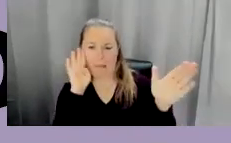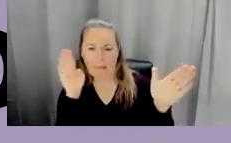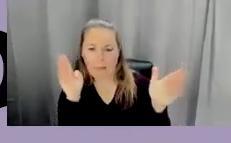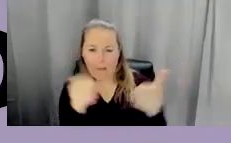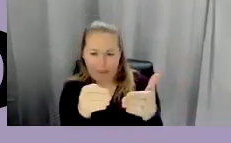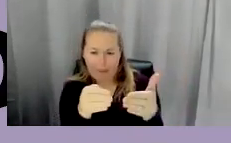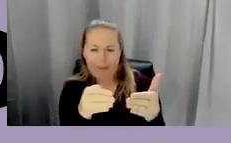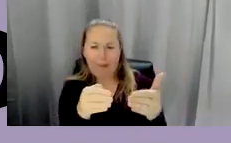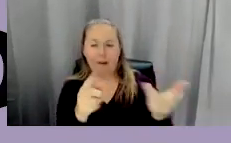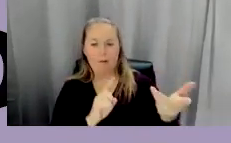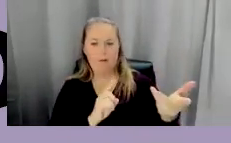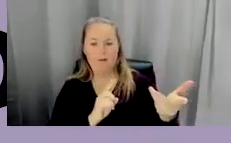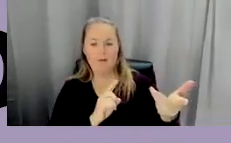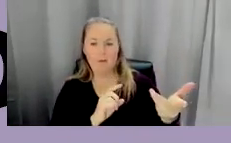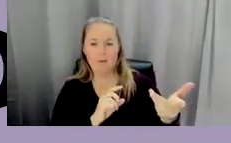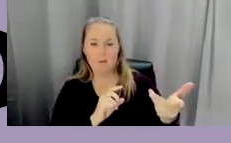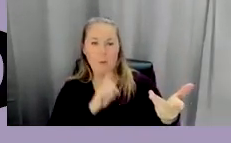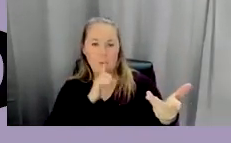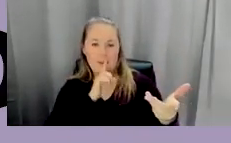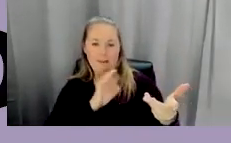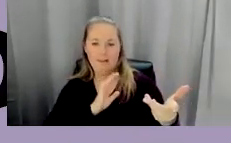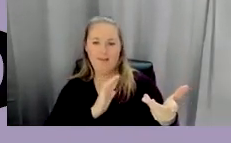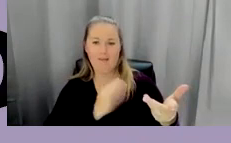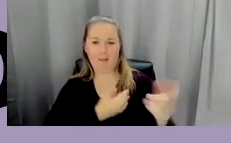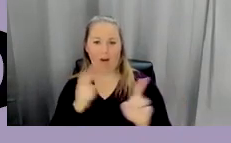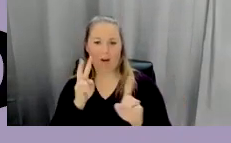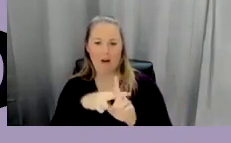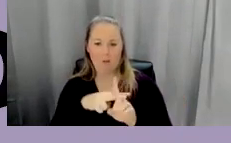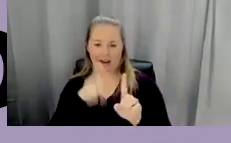WE HAVE A QUESTION IN THE CHAT